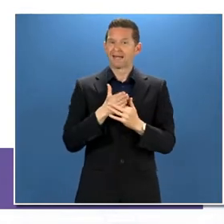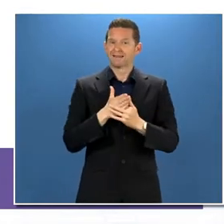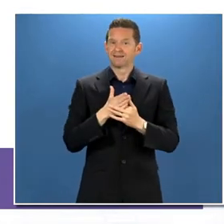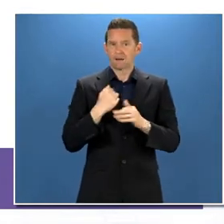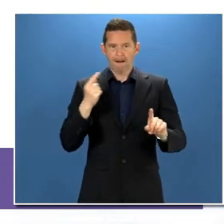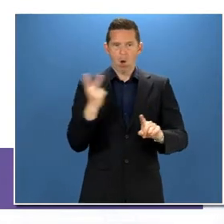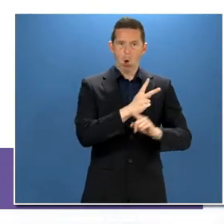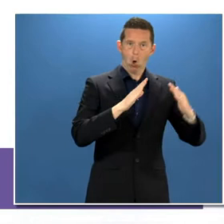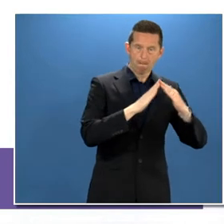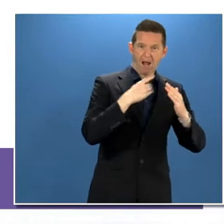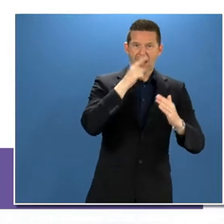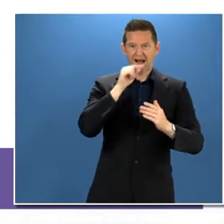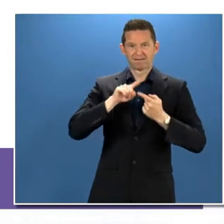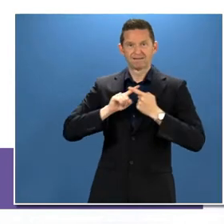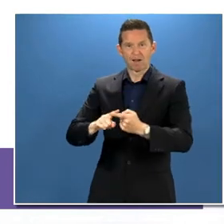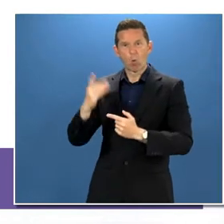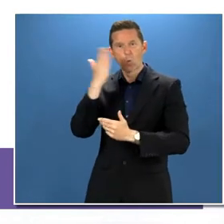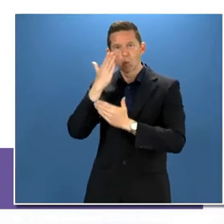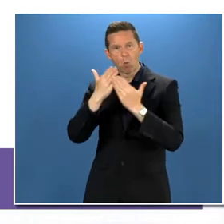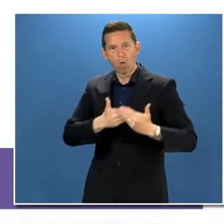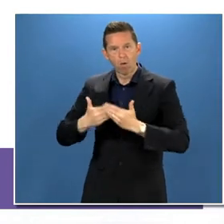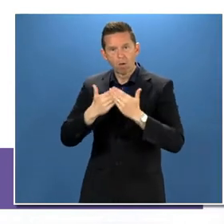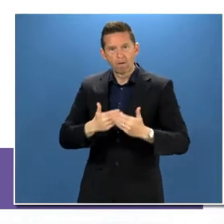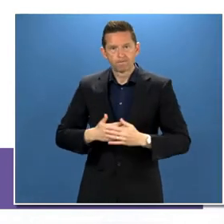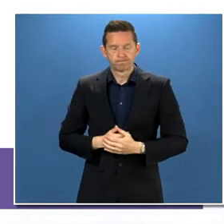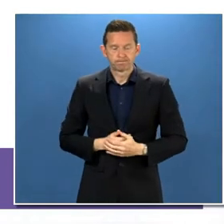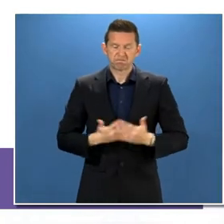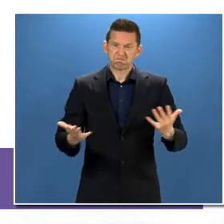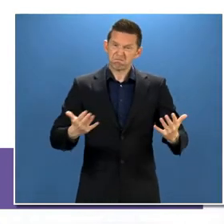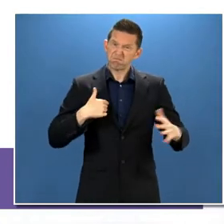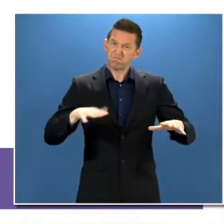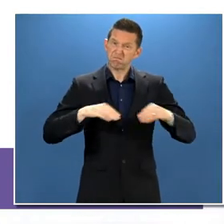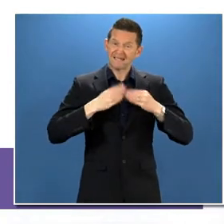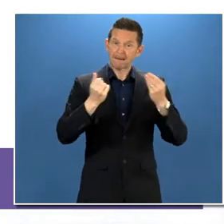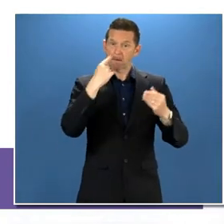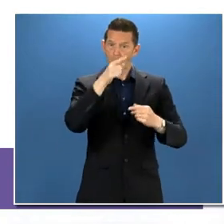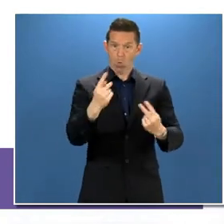I accept that for some people, when viewing this, they may regard the